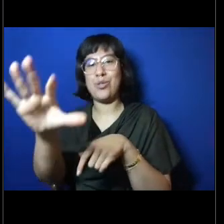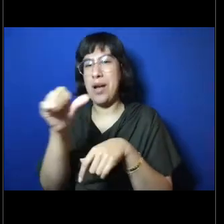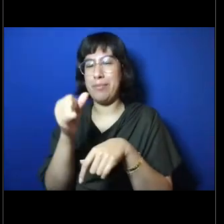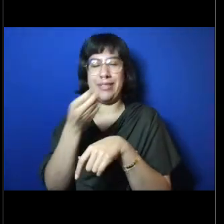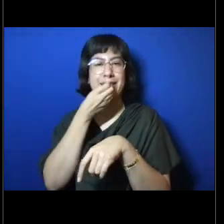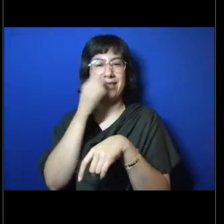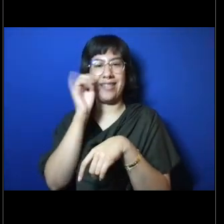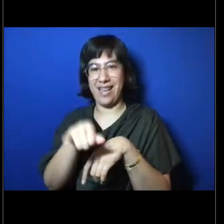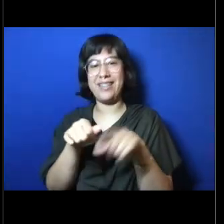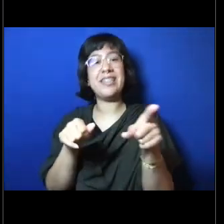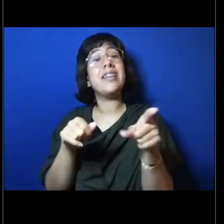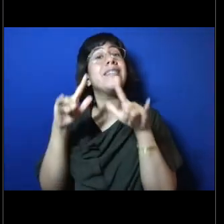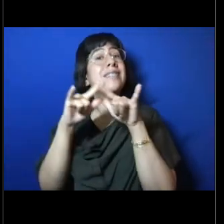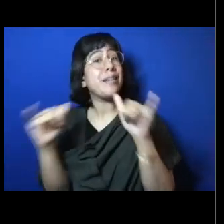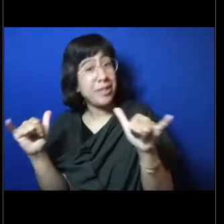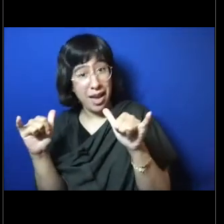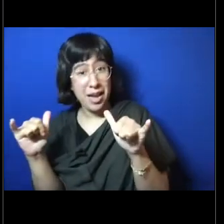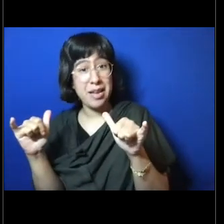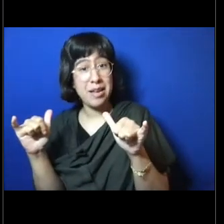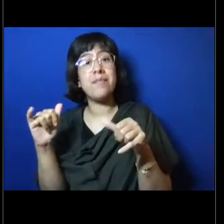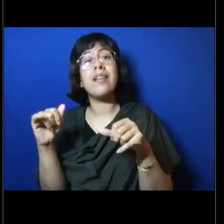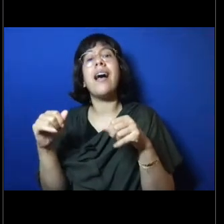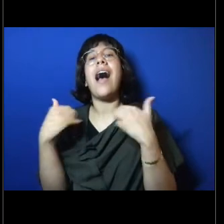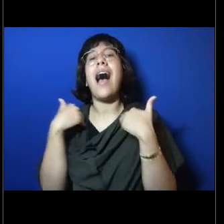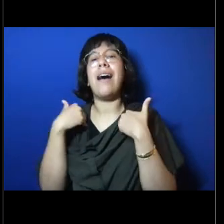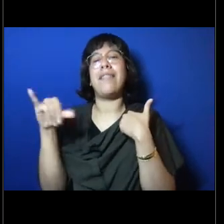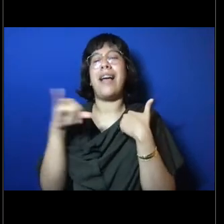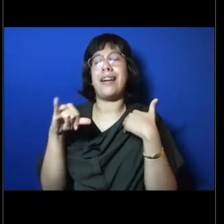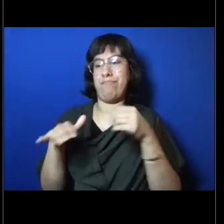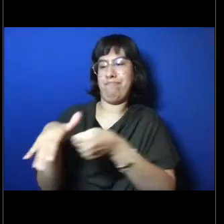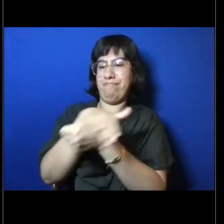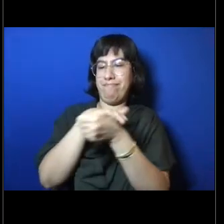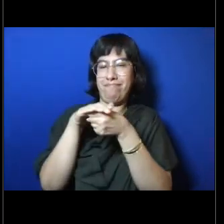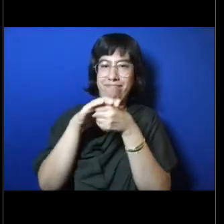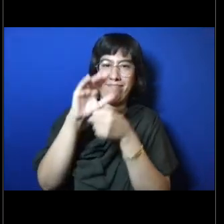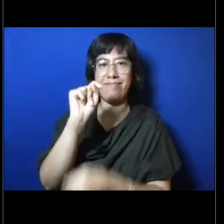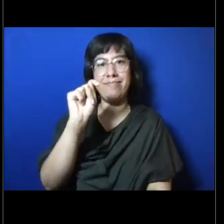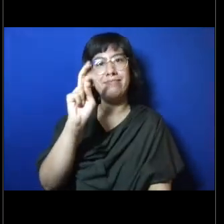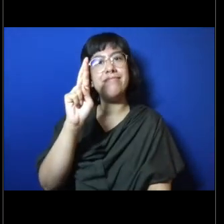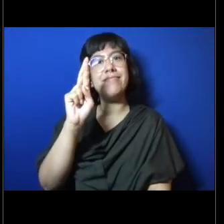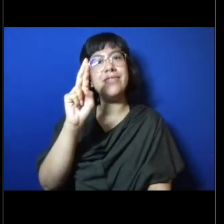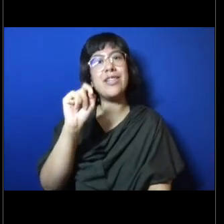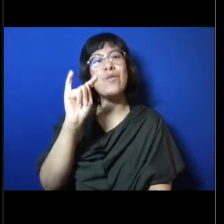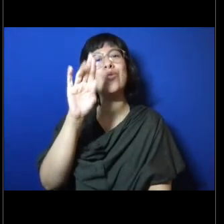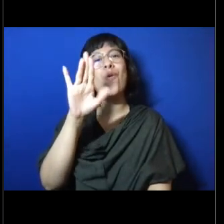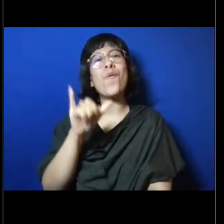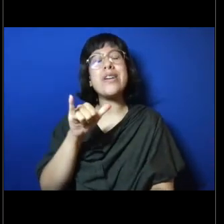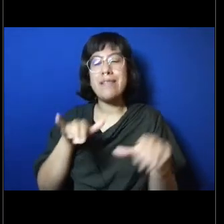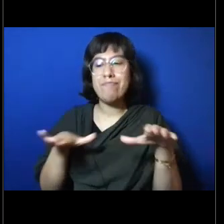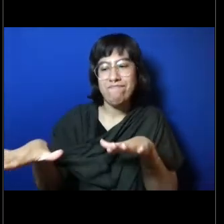But at the same time it creates a little territory that it guards and it keeps clear.